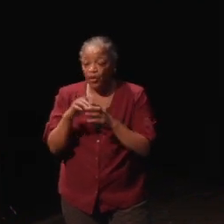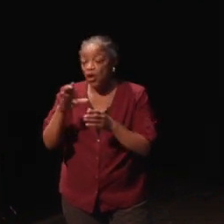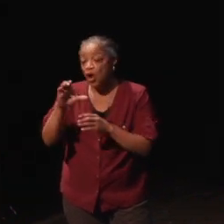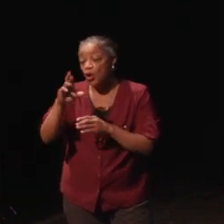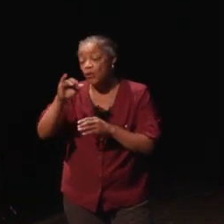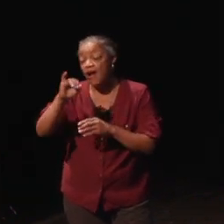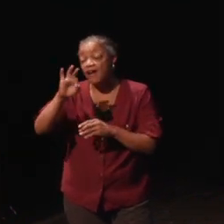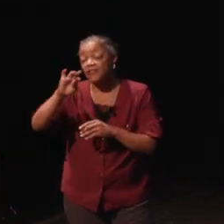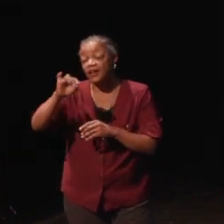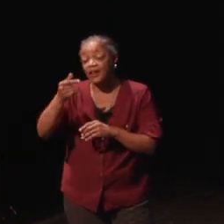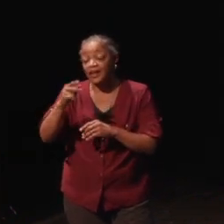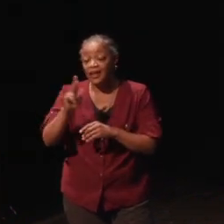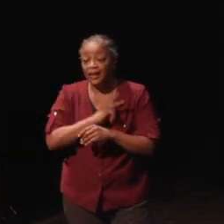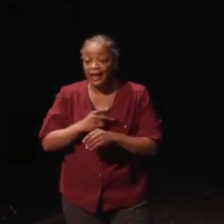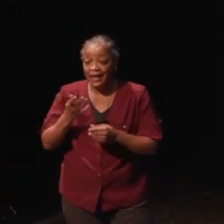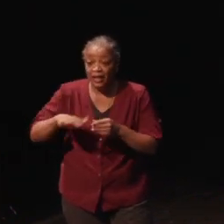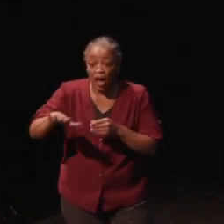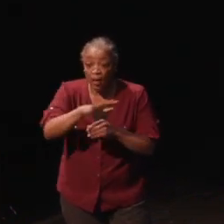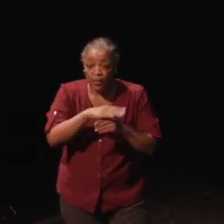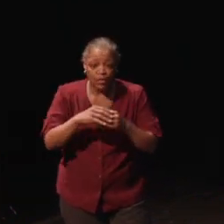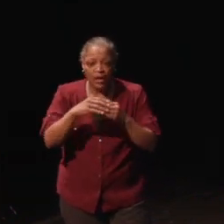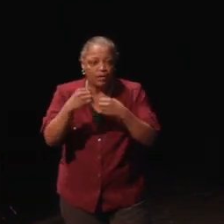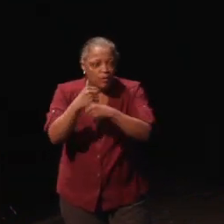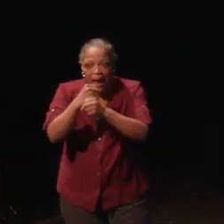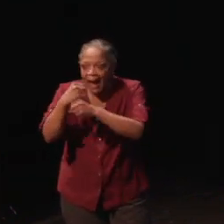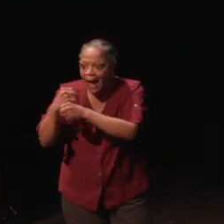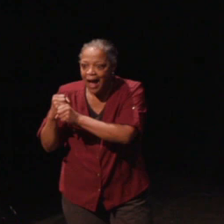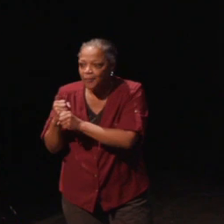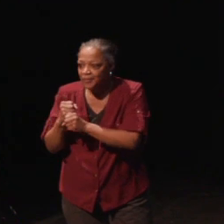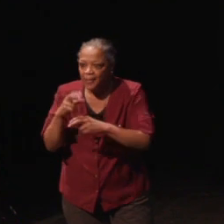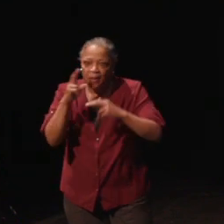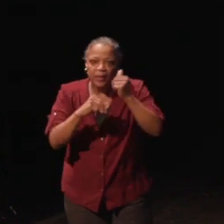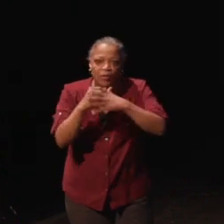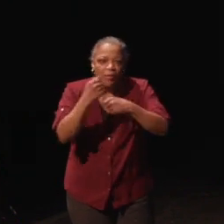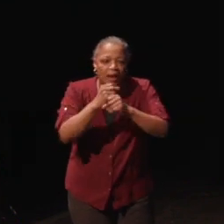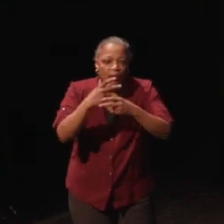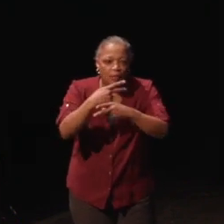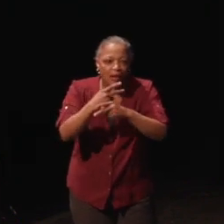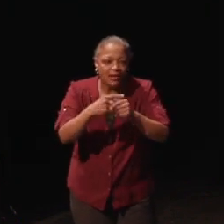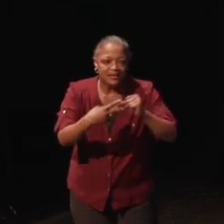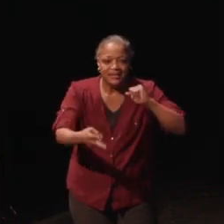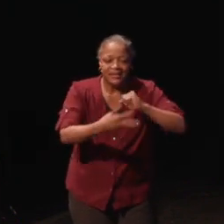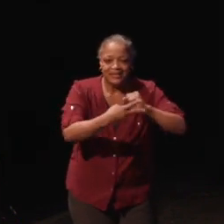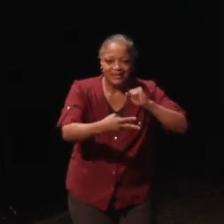you could craft a way happily and all your buildings would produce these products, but then you storage would run fall.